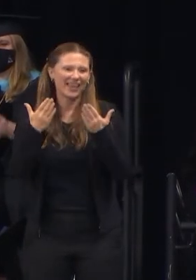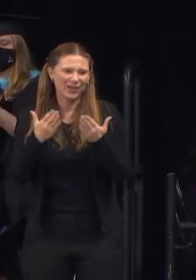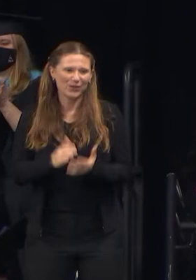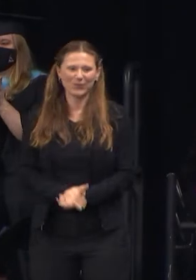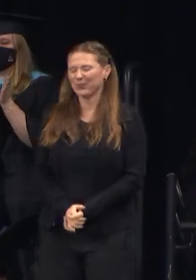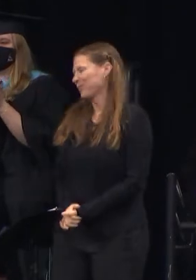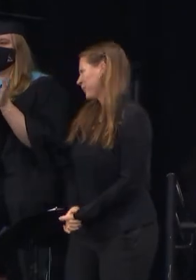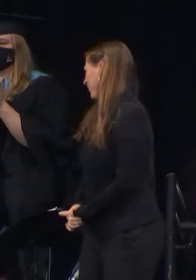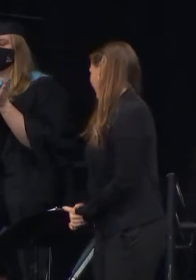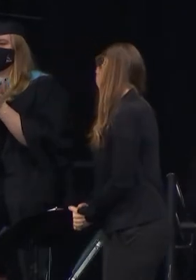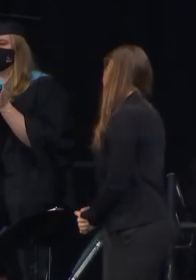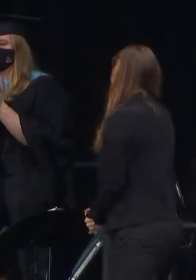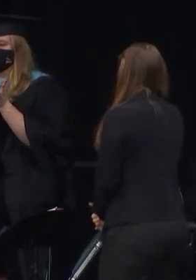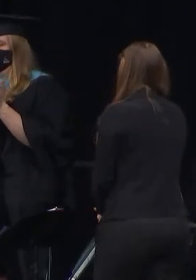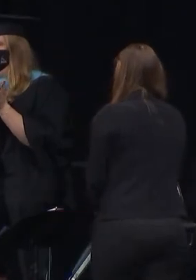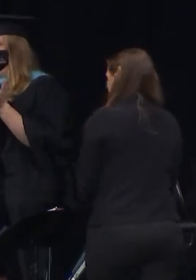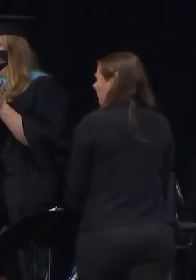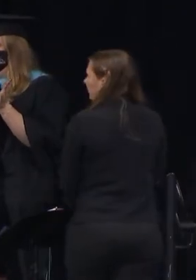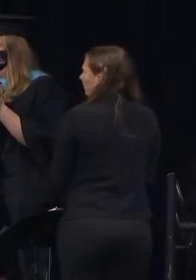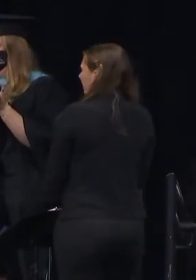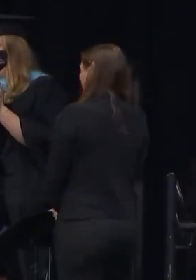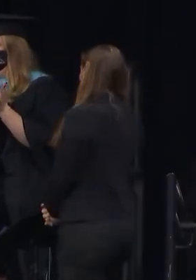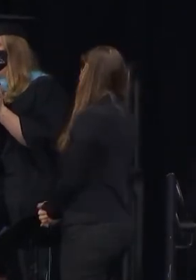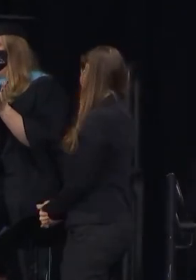(audience applauding)